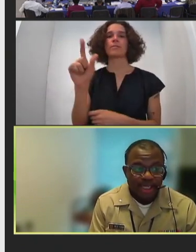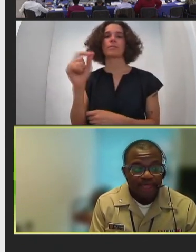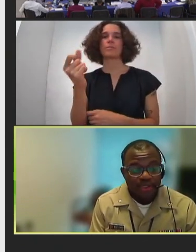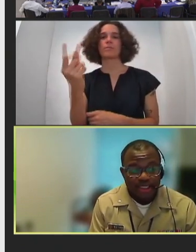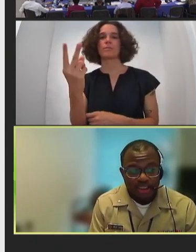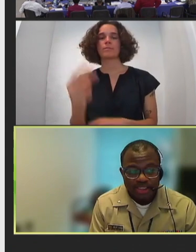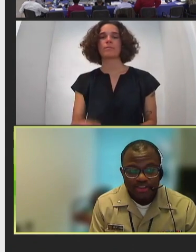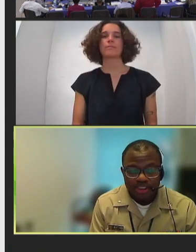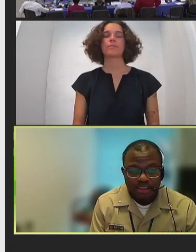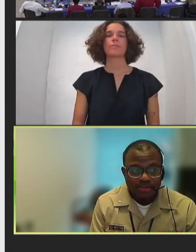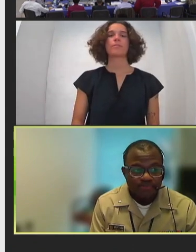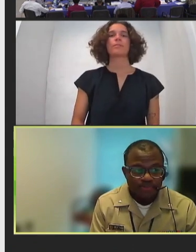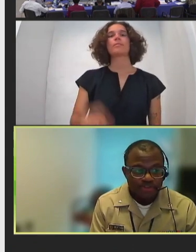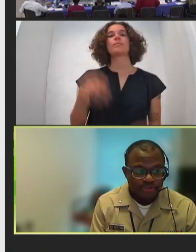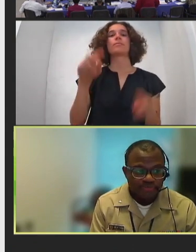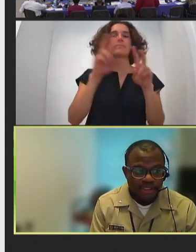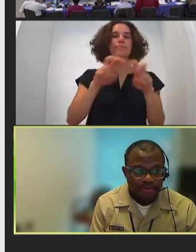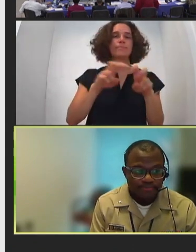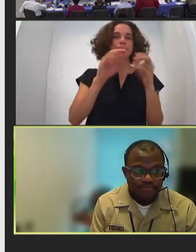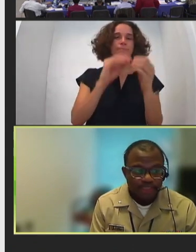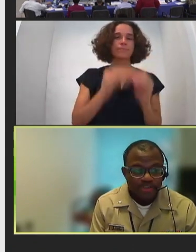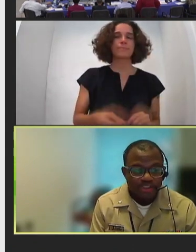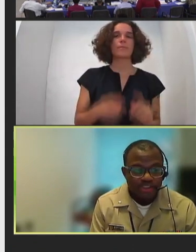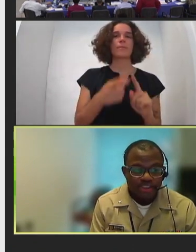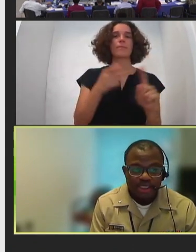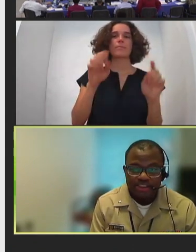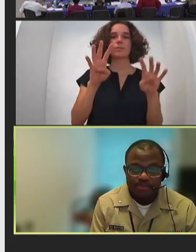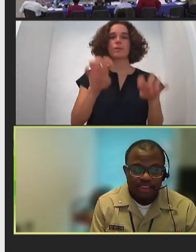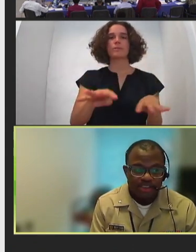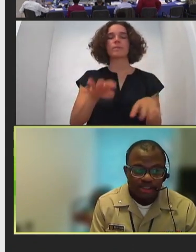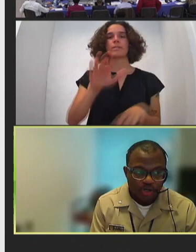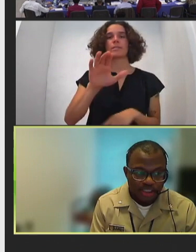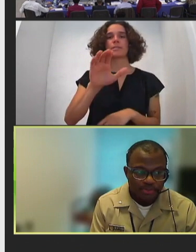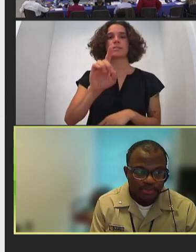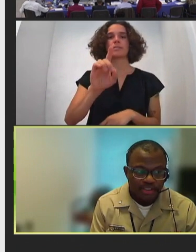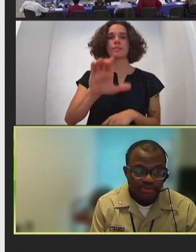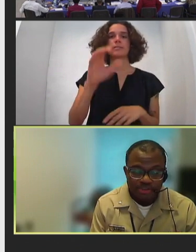After analyzing data from the survey, CDC estimated that approximately 13